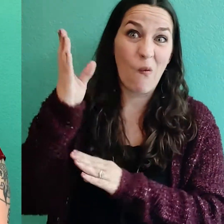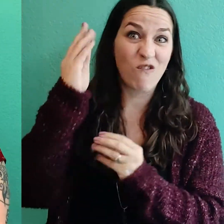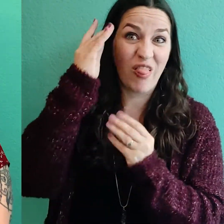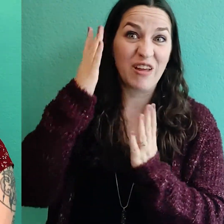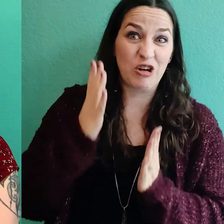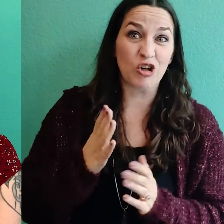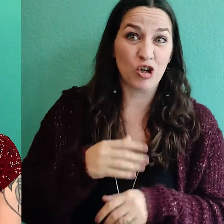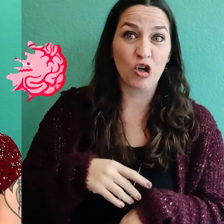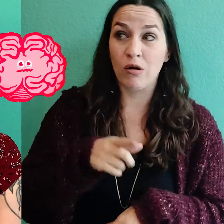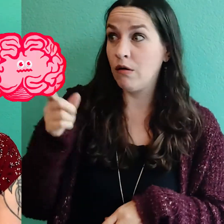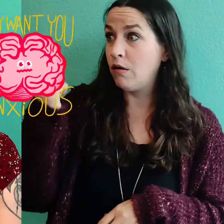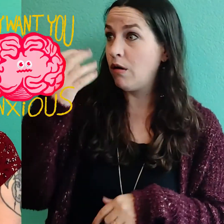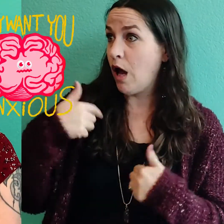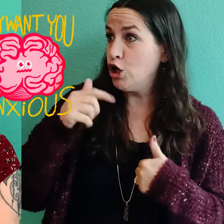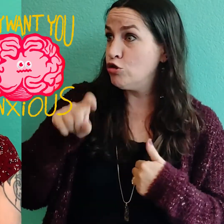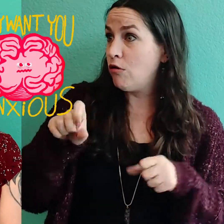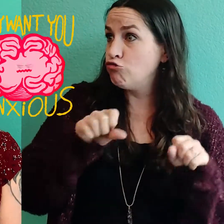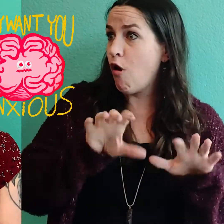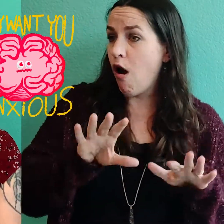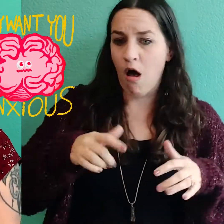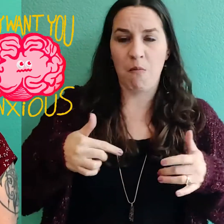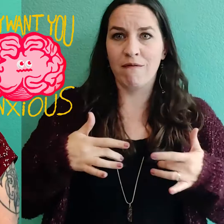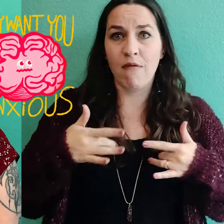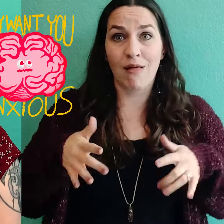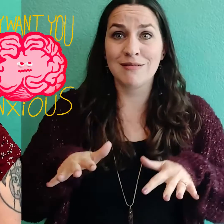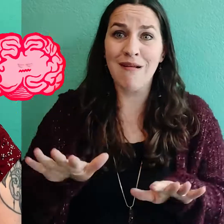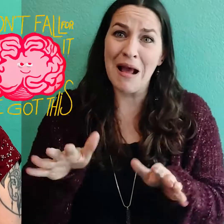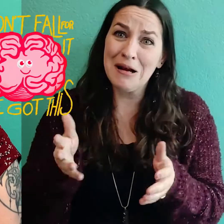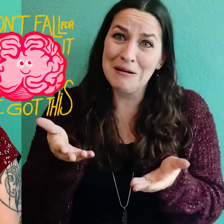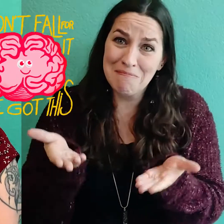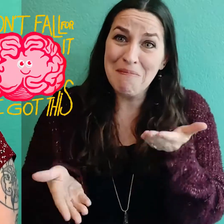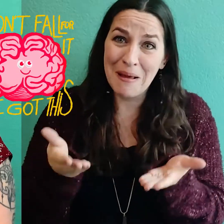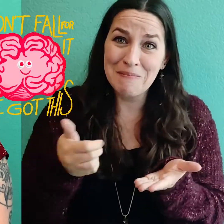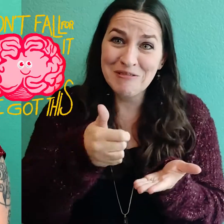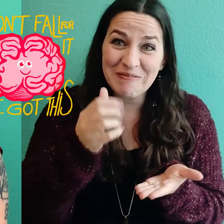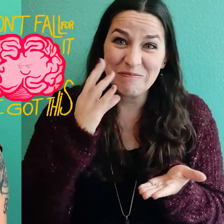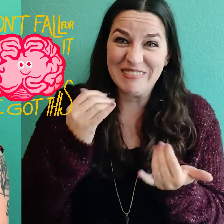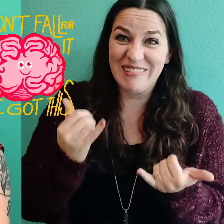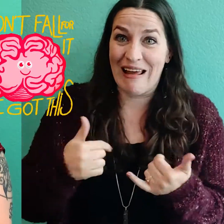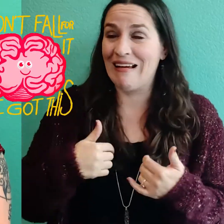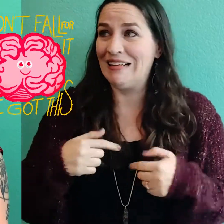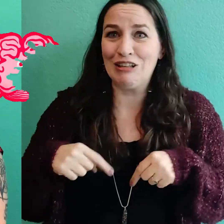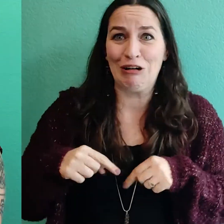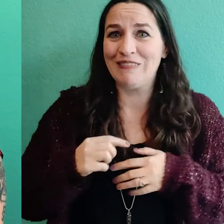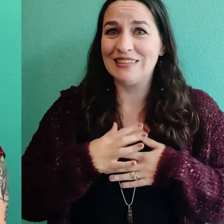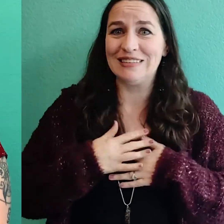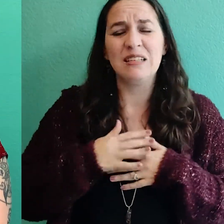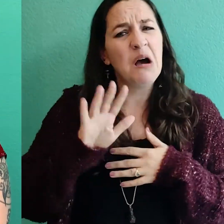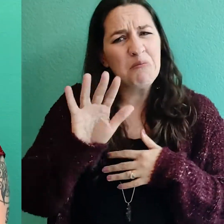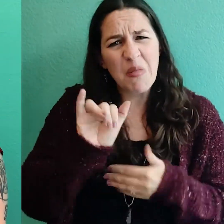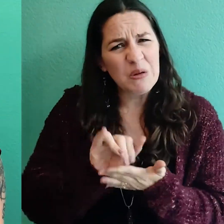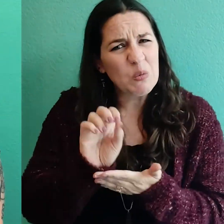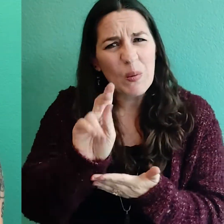probably that just gave you anxiety. Probably me even just saying that gave you anxiety, and that's okay. This is a little bit of a challenge